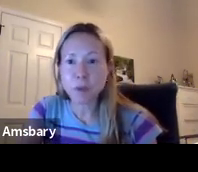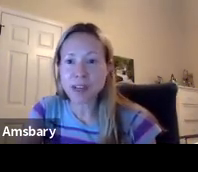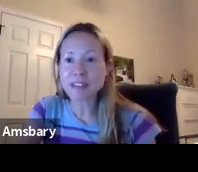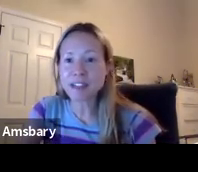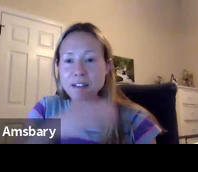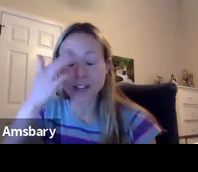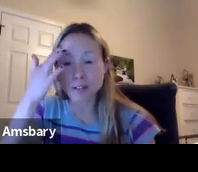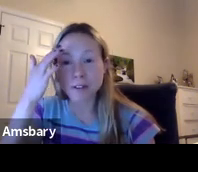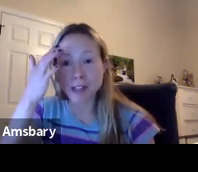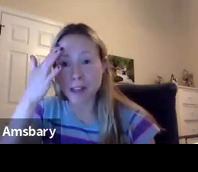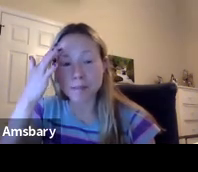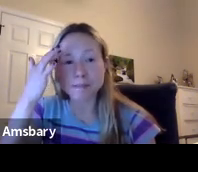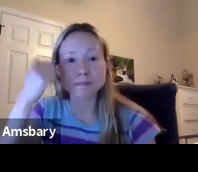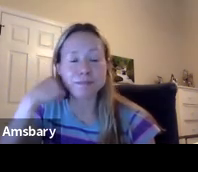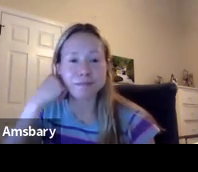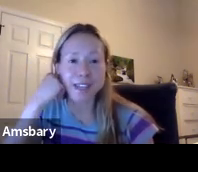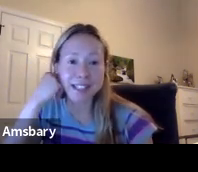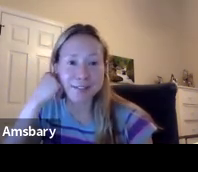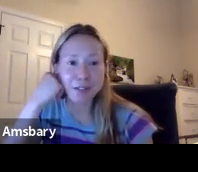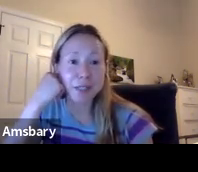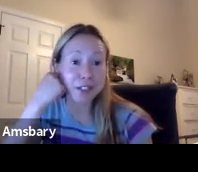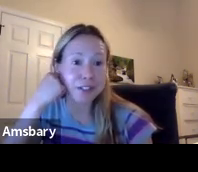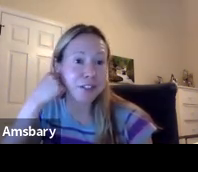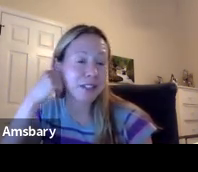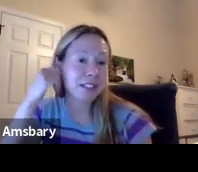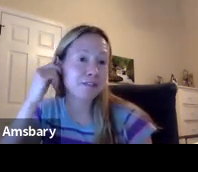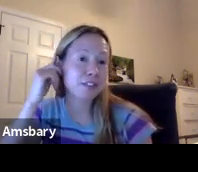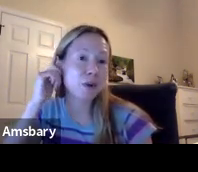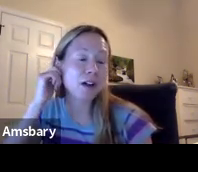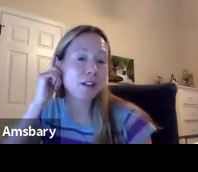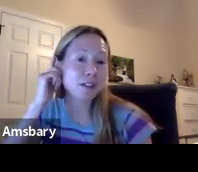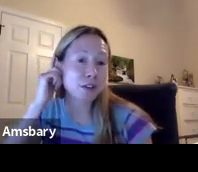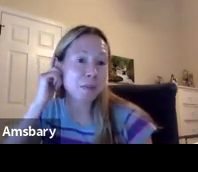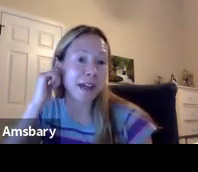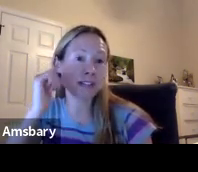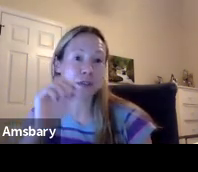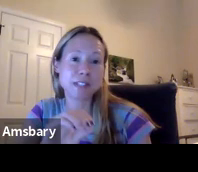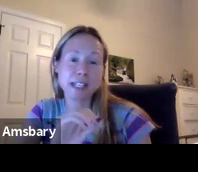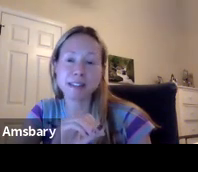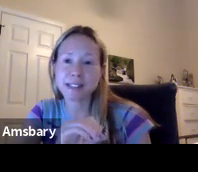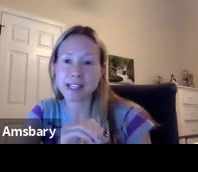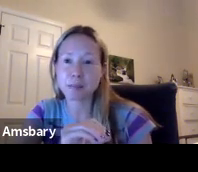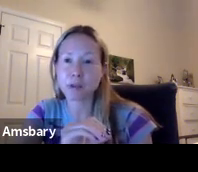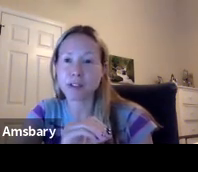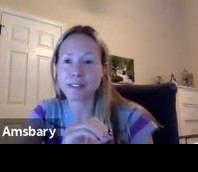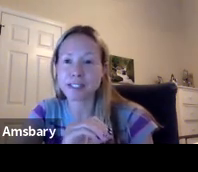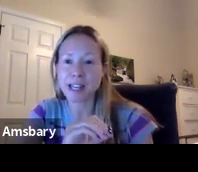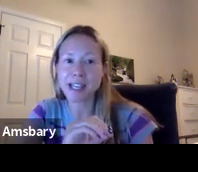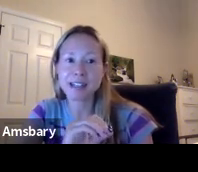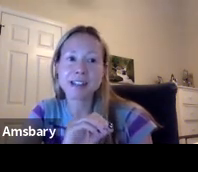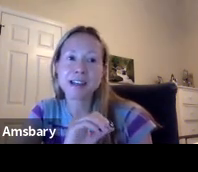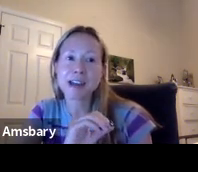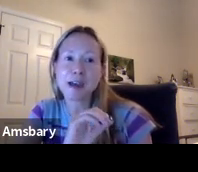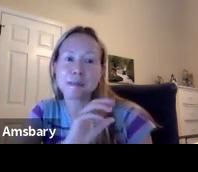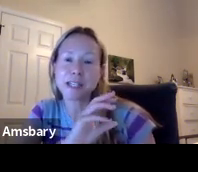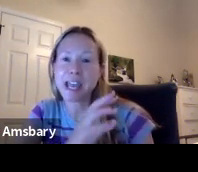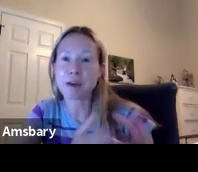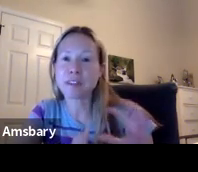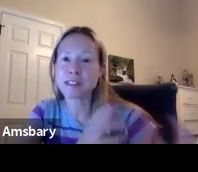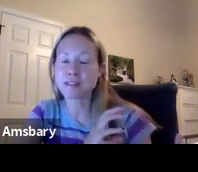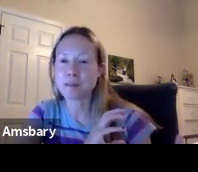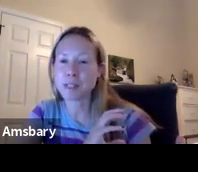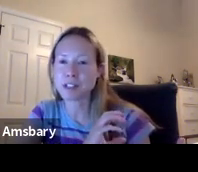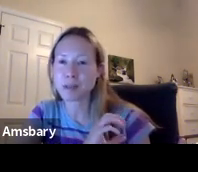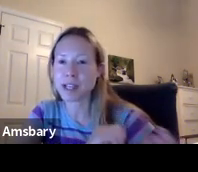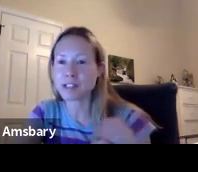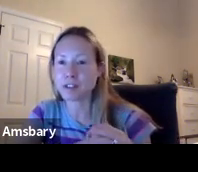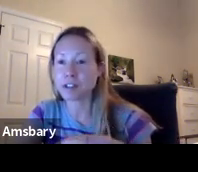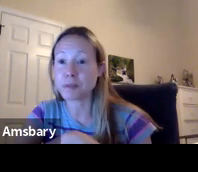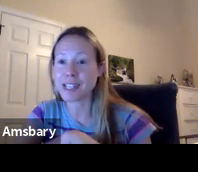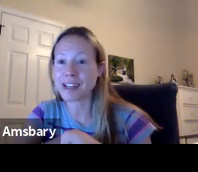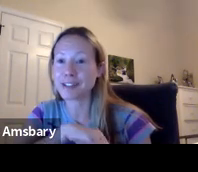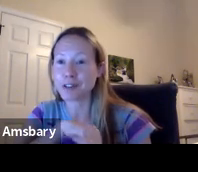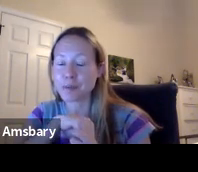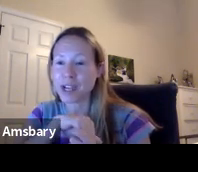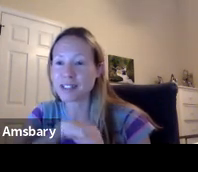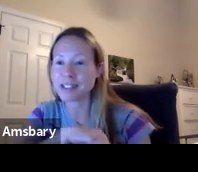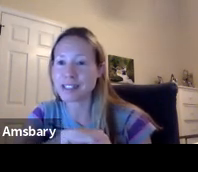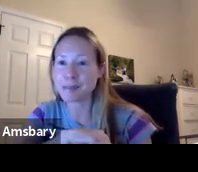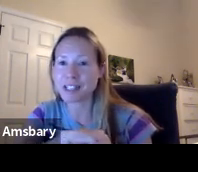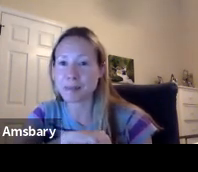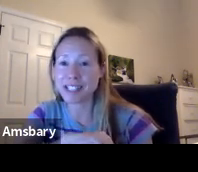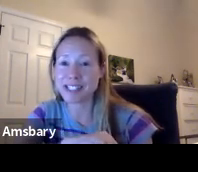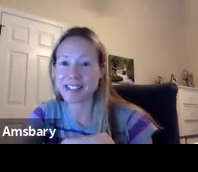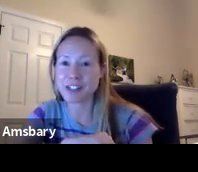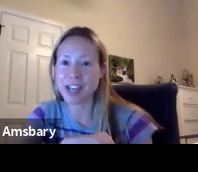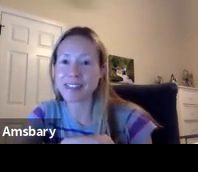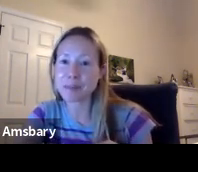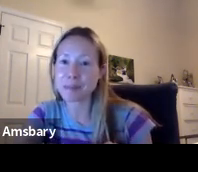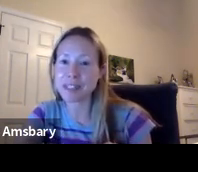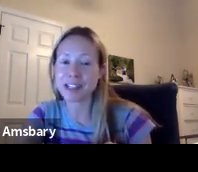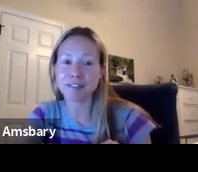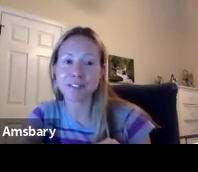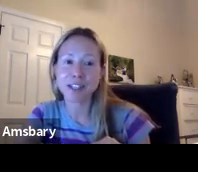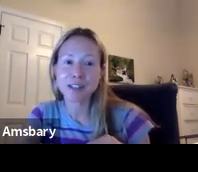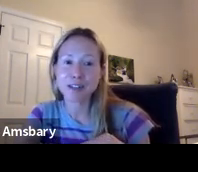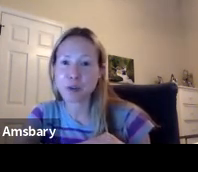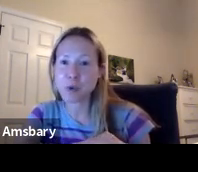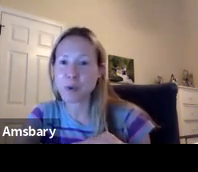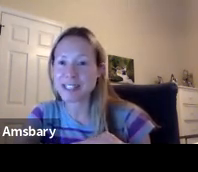one I think a final activity we could do is if you all don't mind sort of taking the second bullet on the slide, and how this information applies to your own setting and your own practice and typing some ideas in the chat that might be kind of a cool